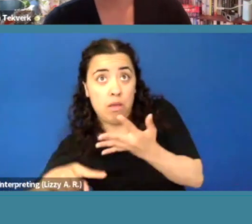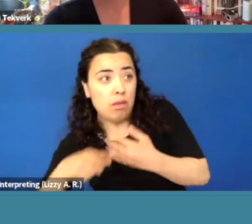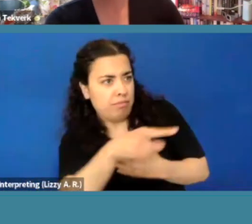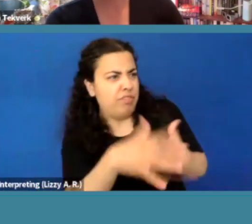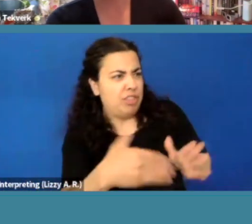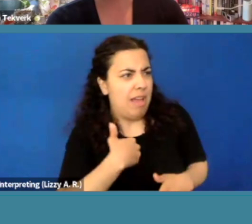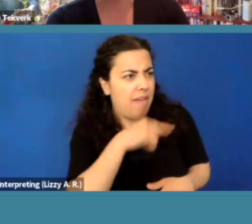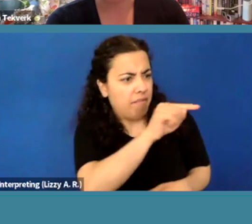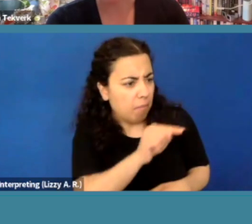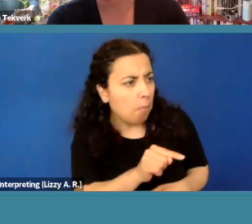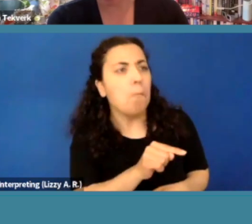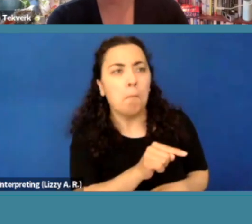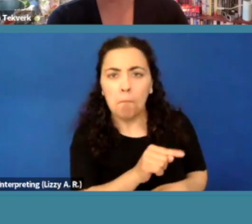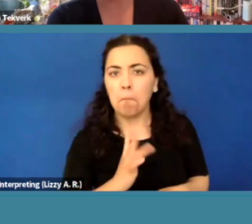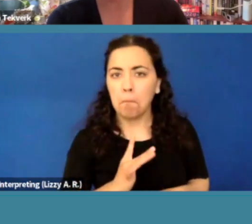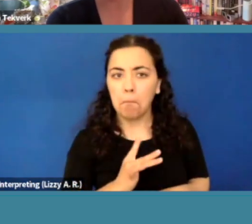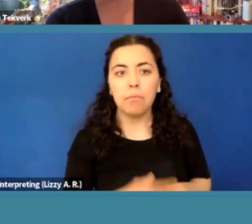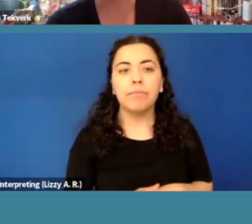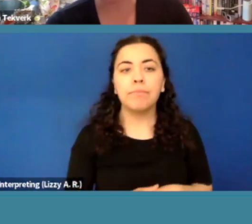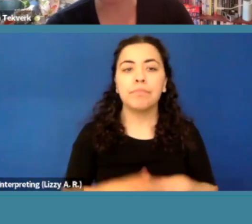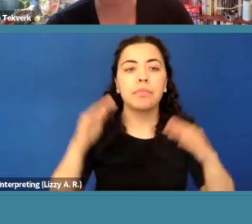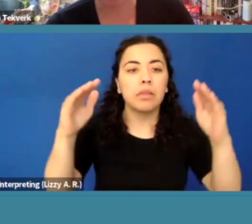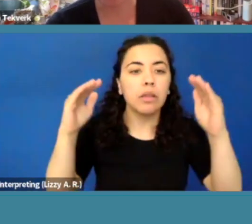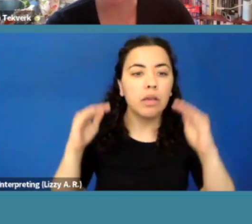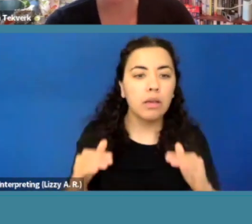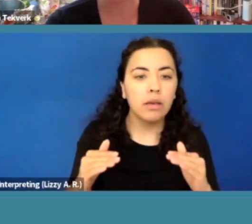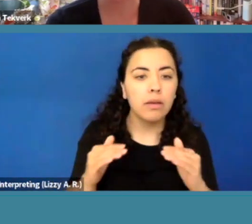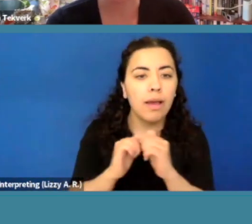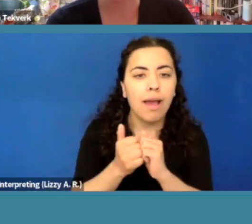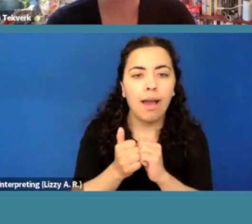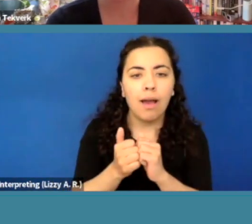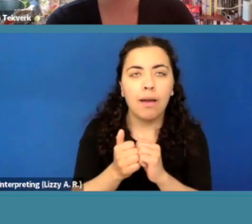This next bullet, how can you get to yes, is something I also always like to emphasize,